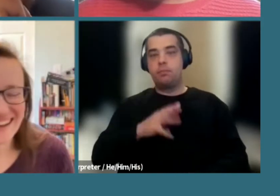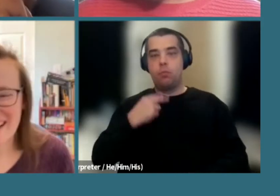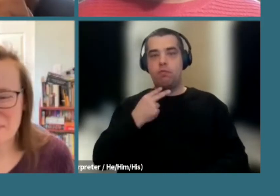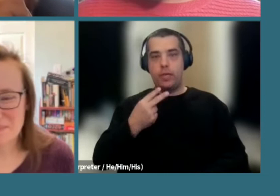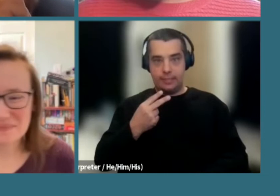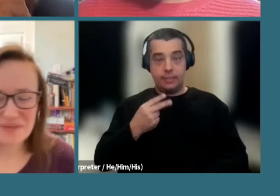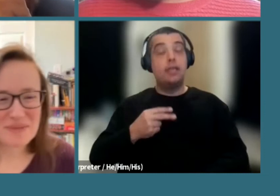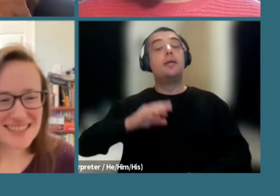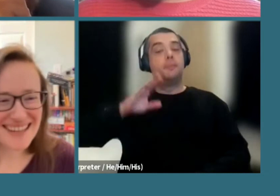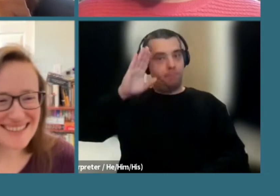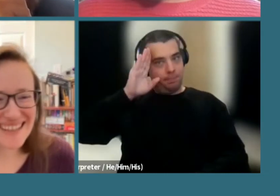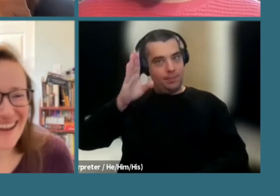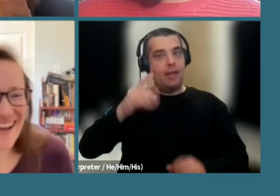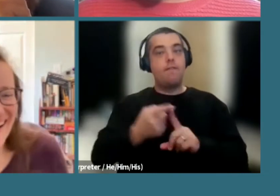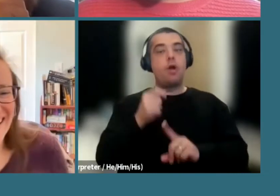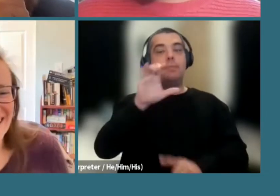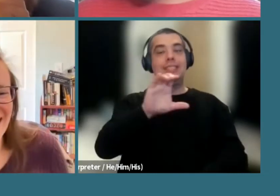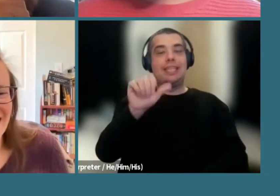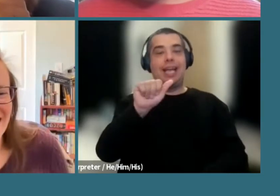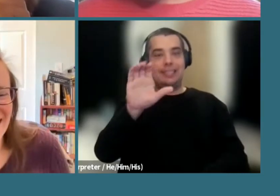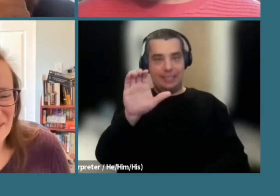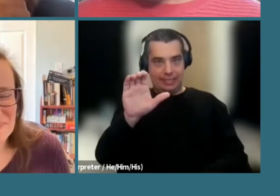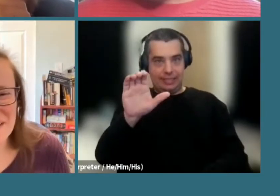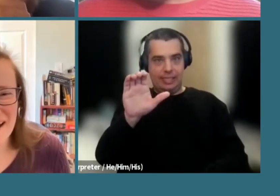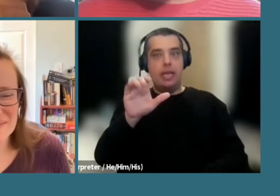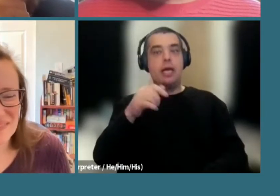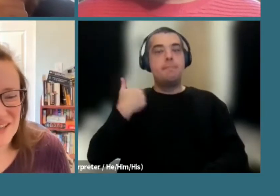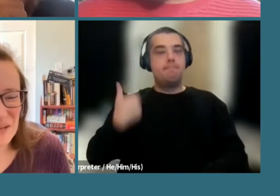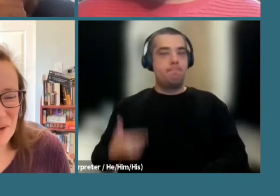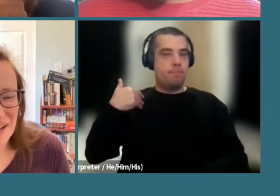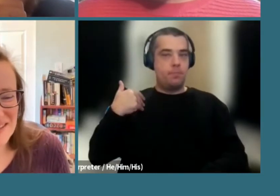I'm from CCAC, and I use any pronouns.